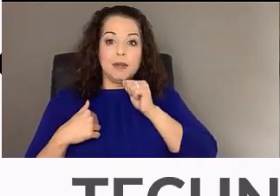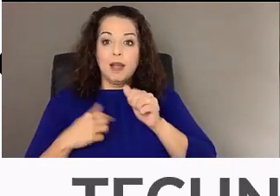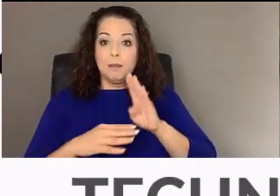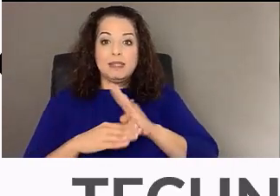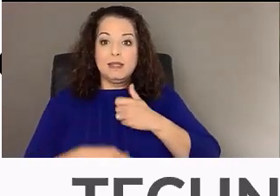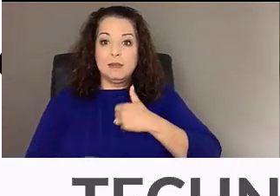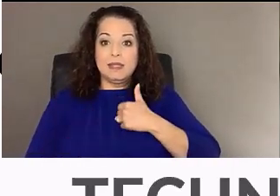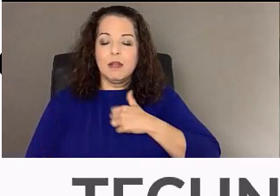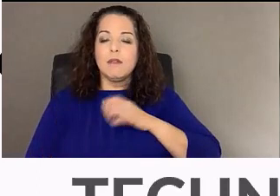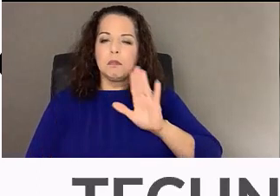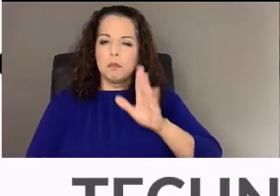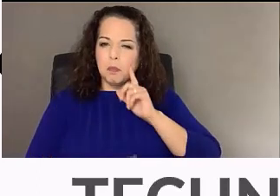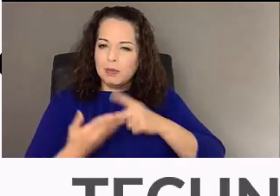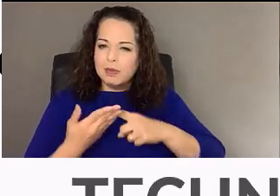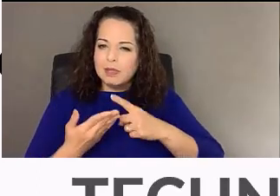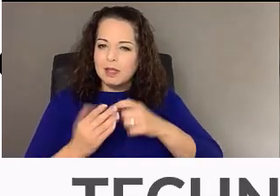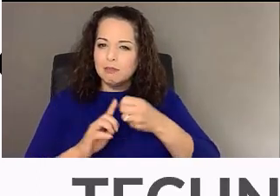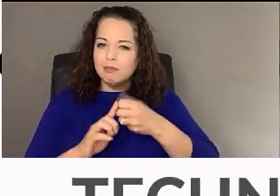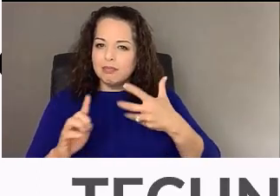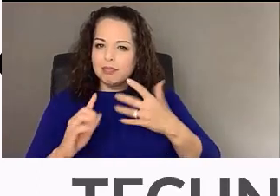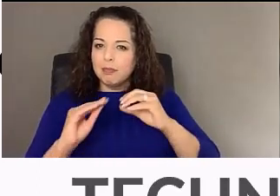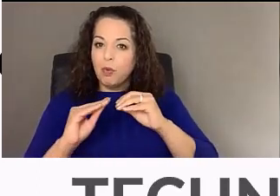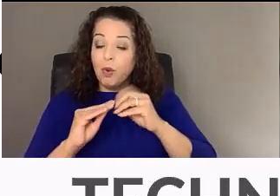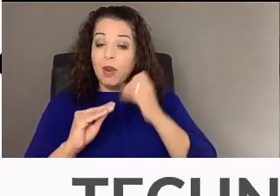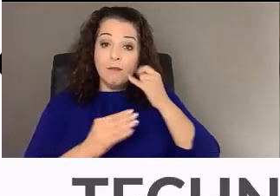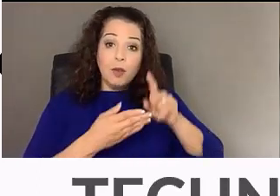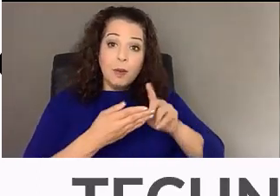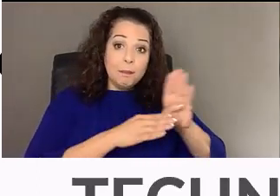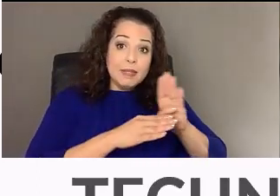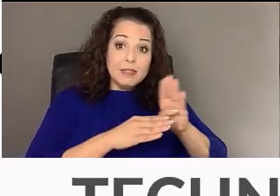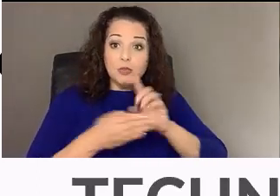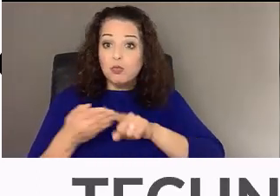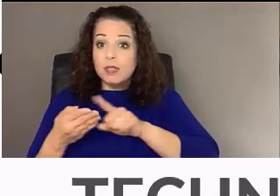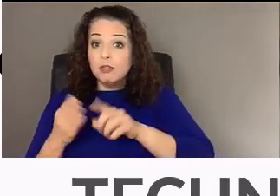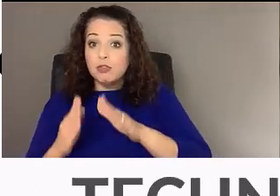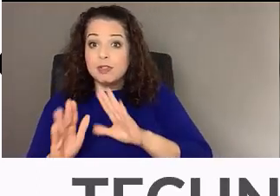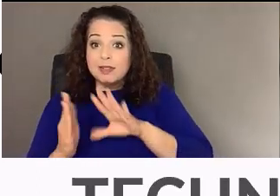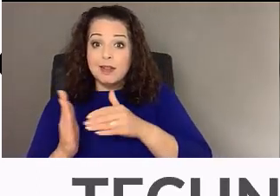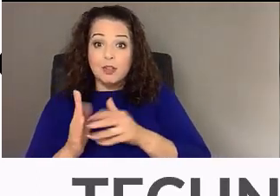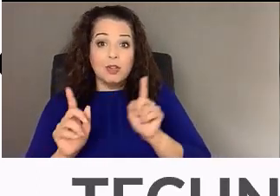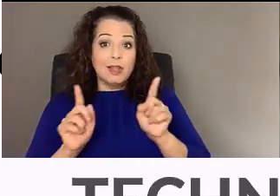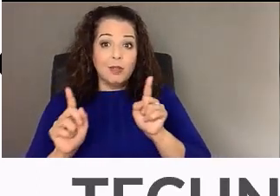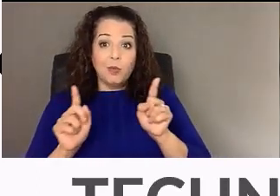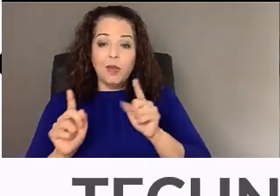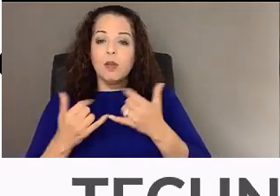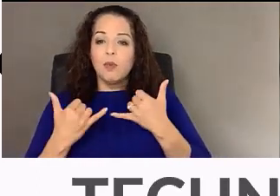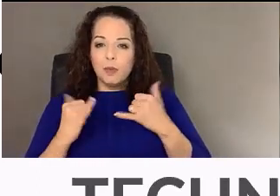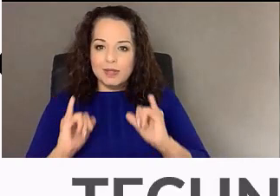Whether you're a business or a research center, what we're going to be talking about is still very important points to think